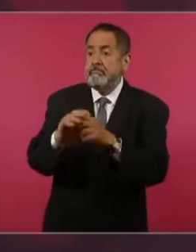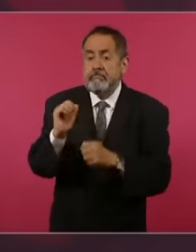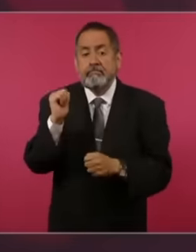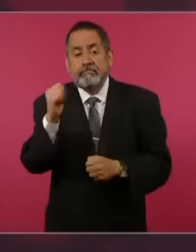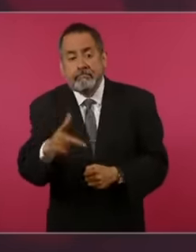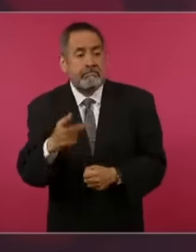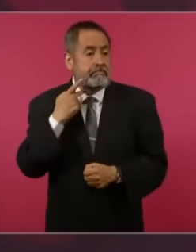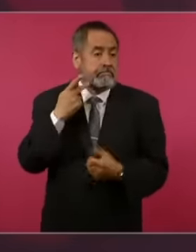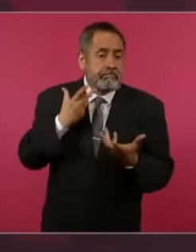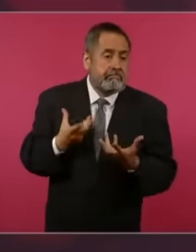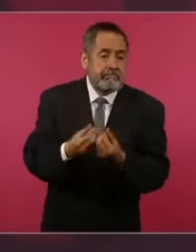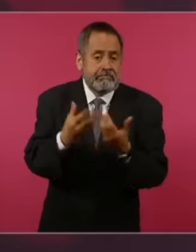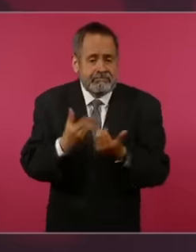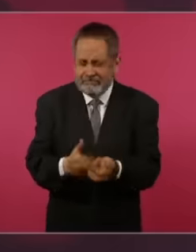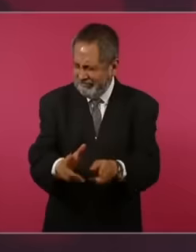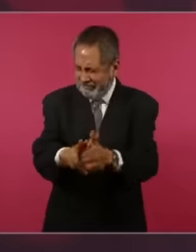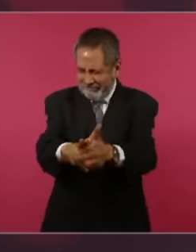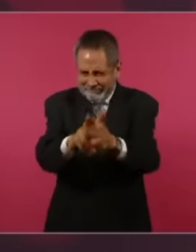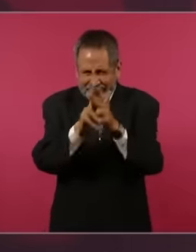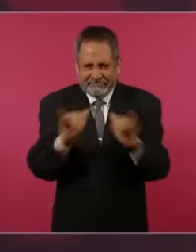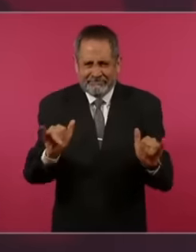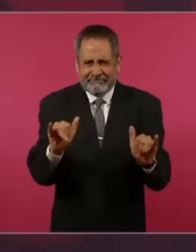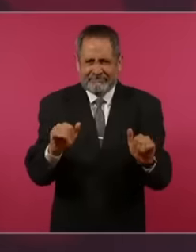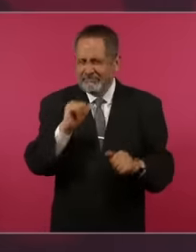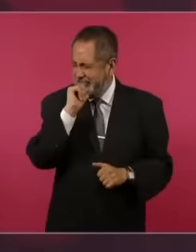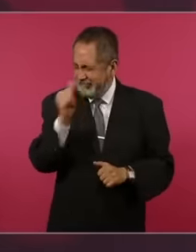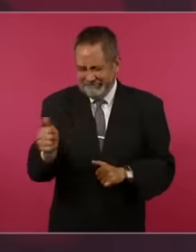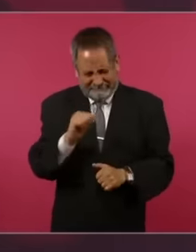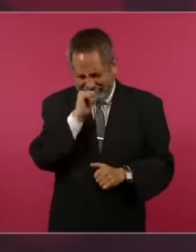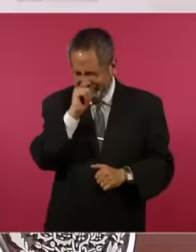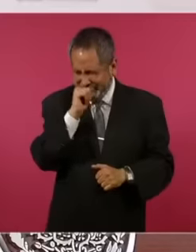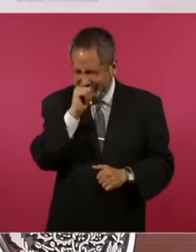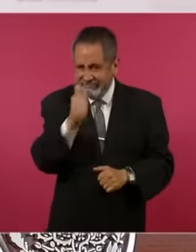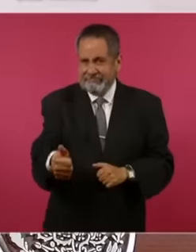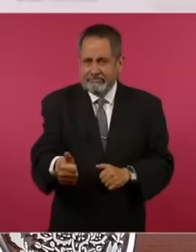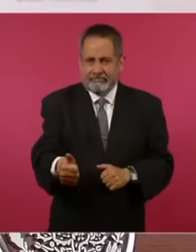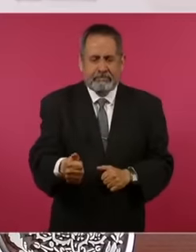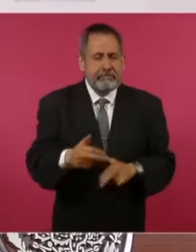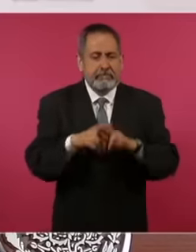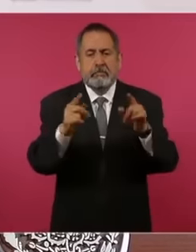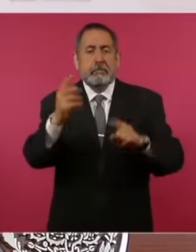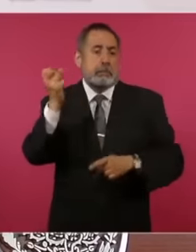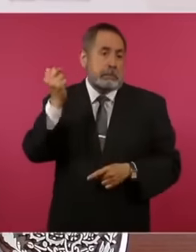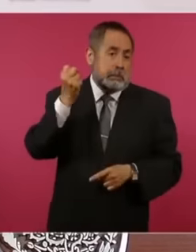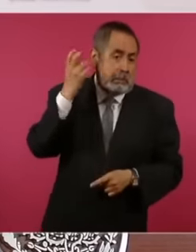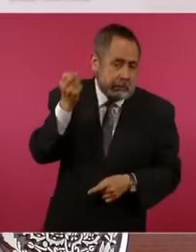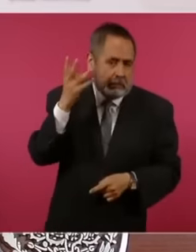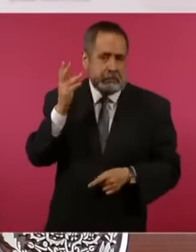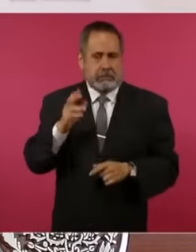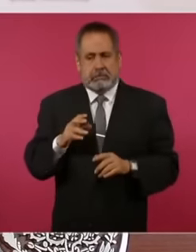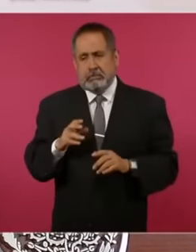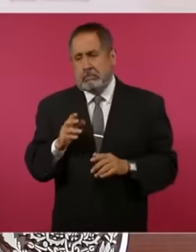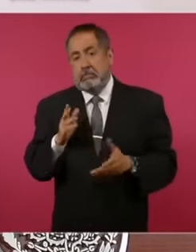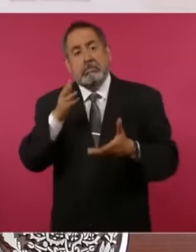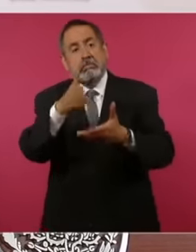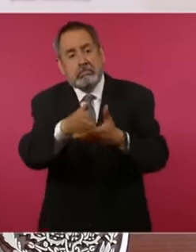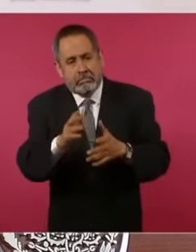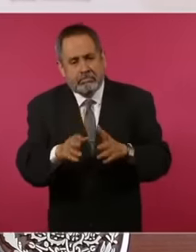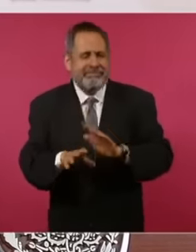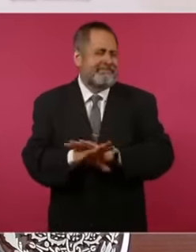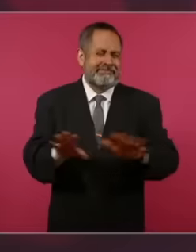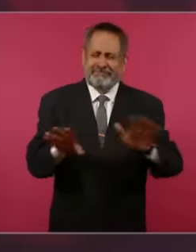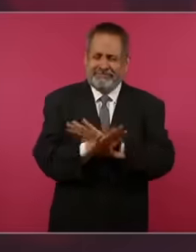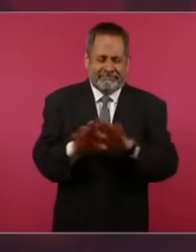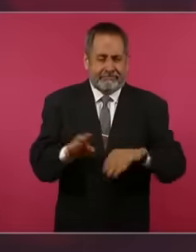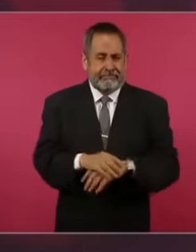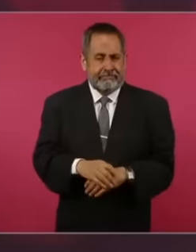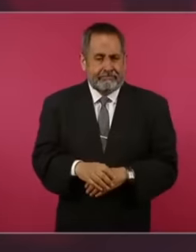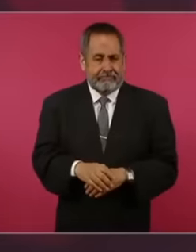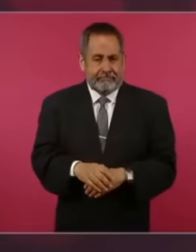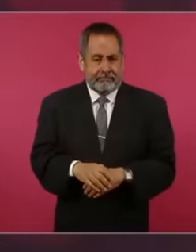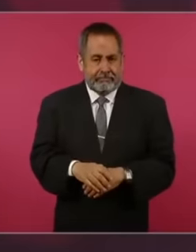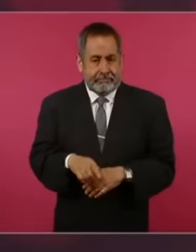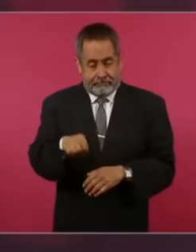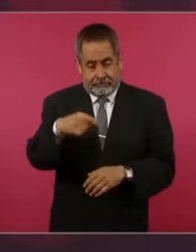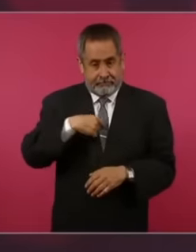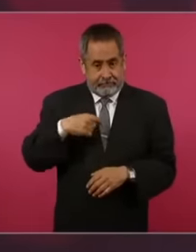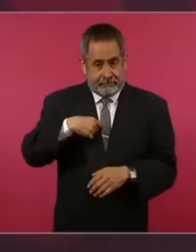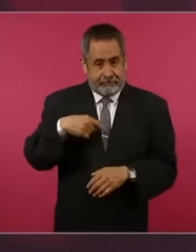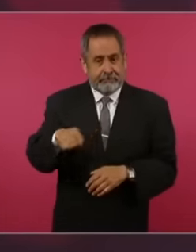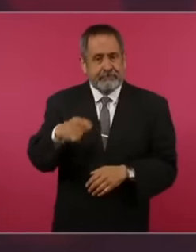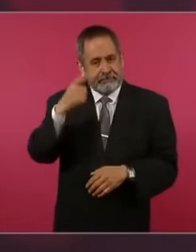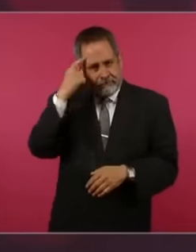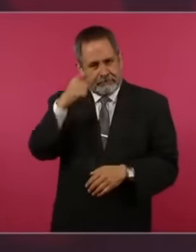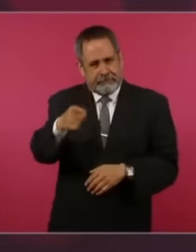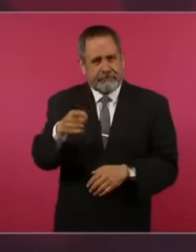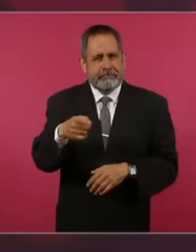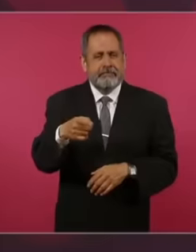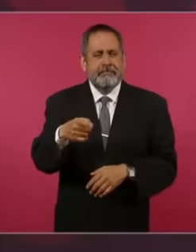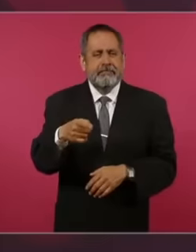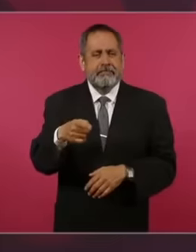public activity, nothing or a conference I'm going to cancel My social media accounts